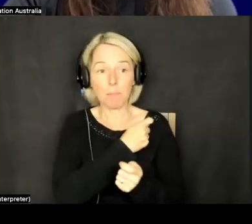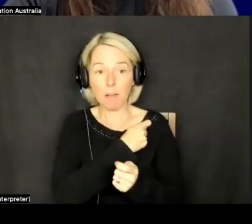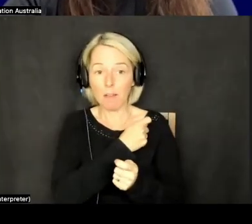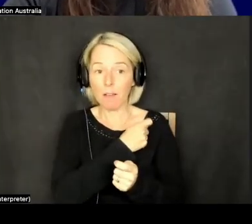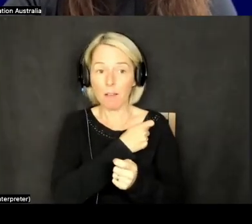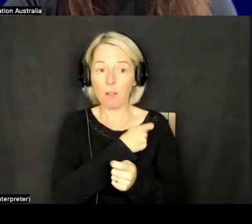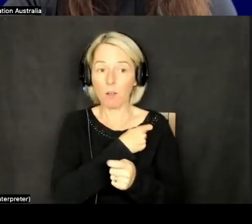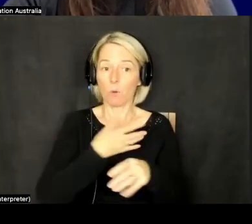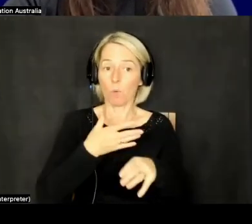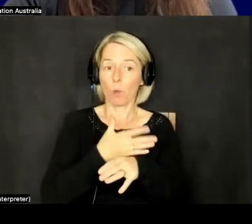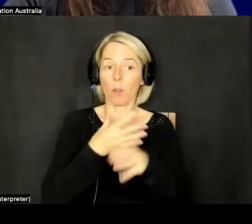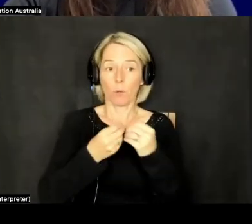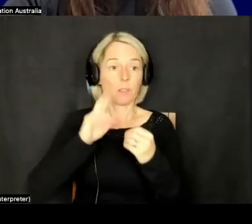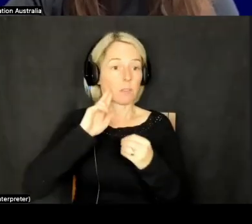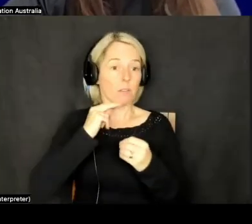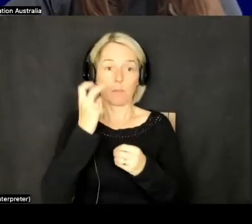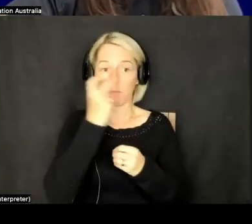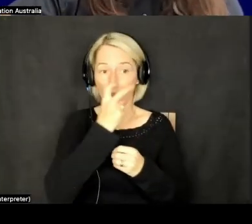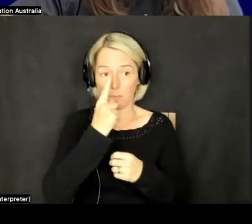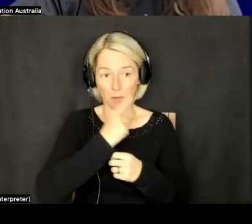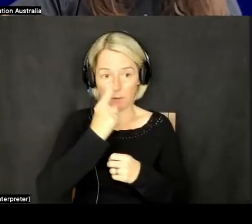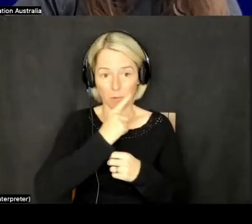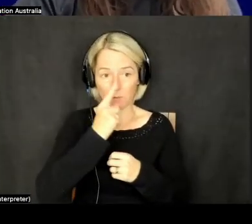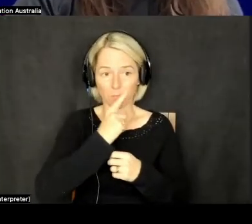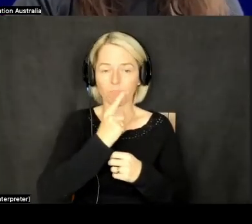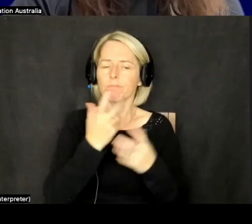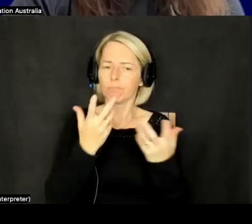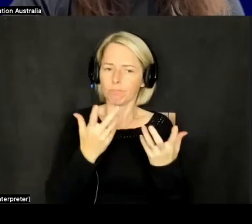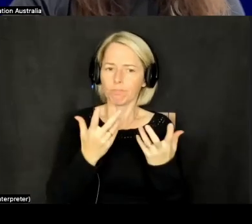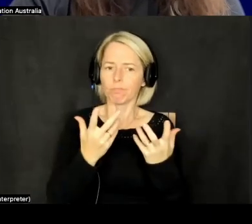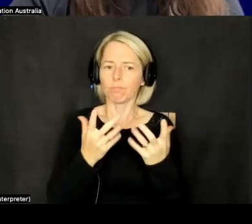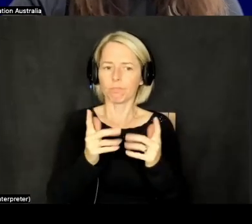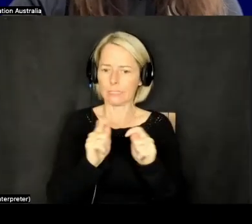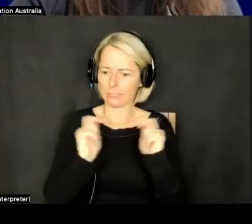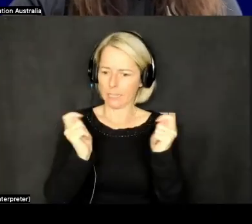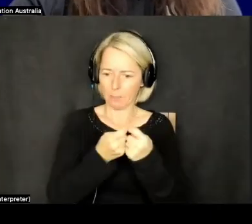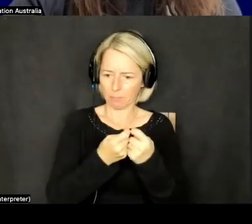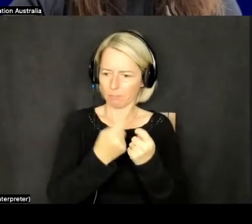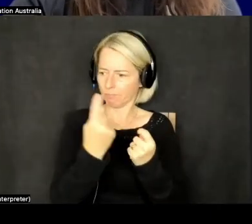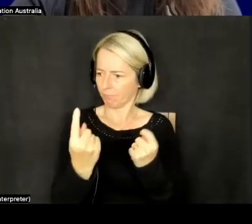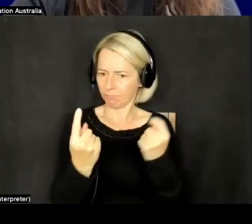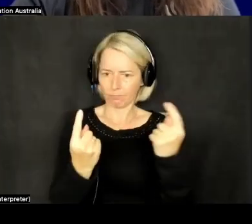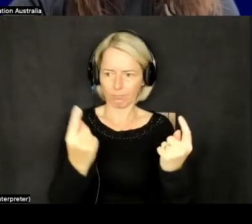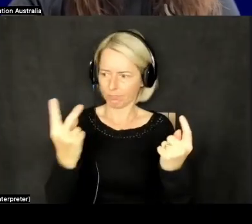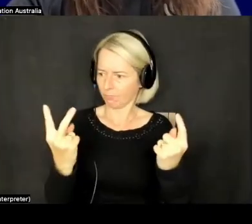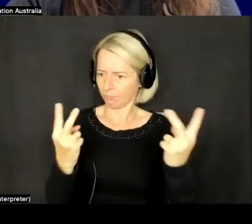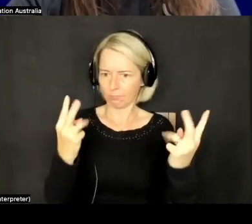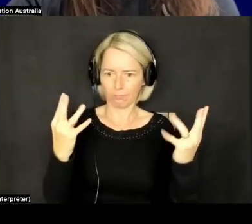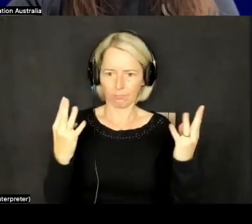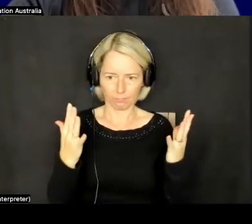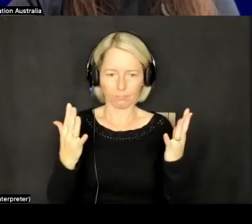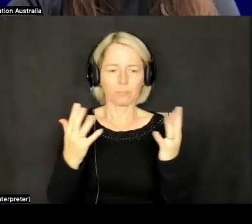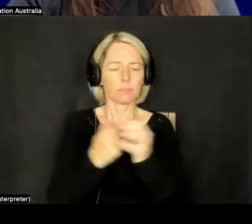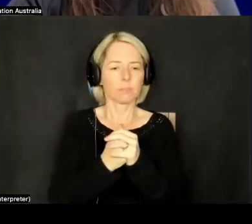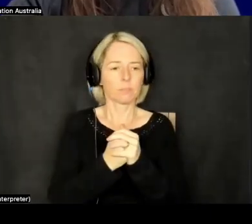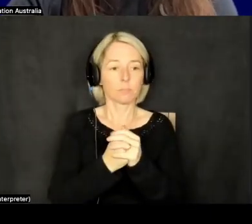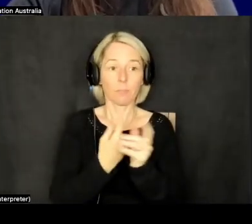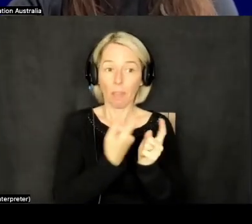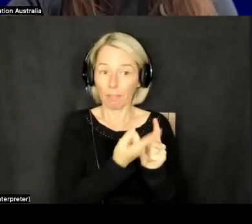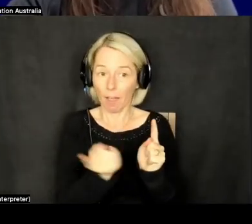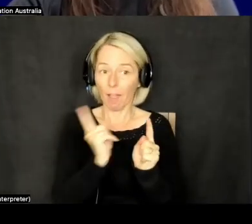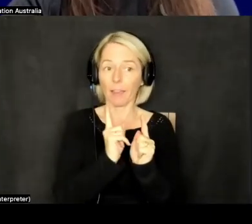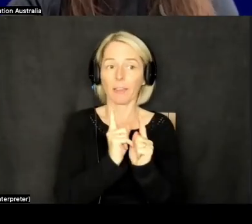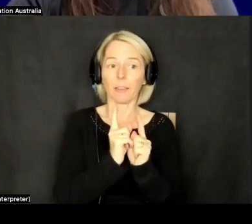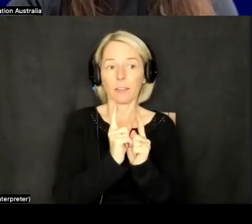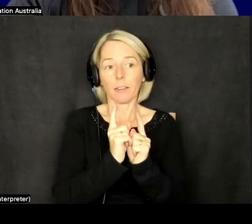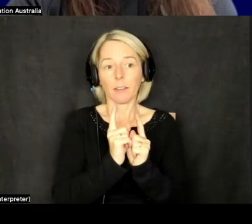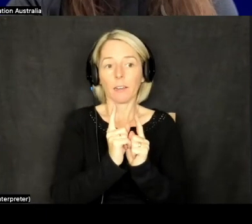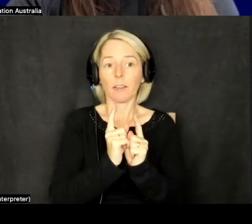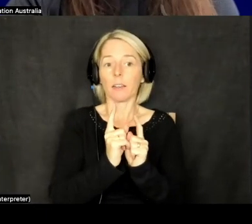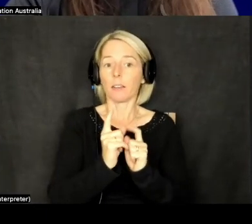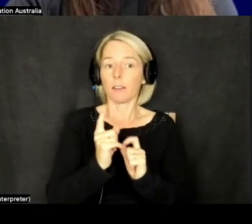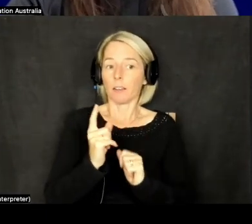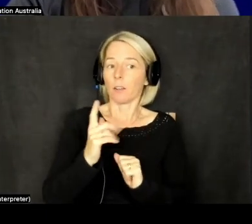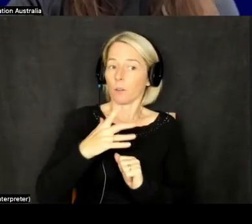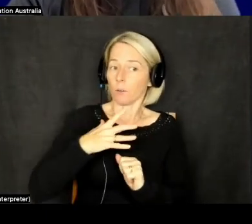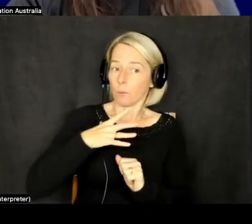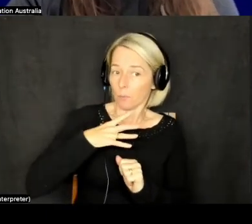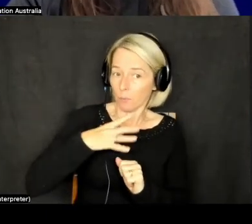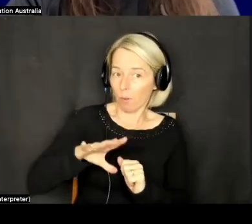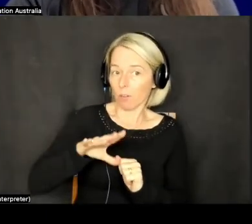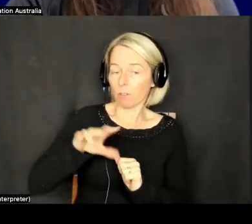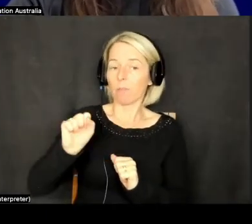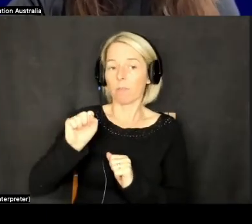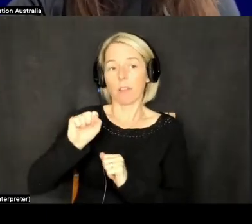Each team member of a deafblind team seeks to: suspend their sighted or blind or deaf or hard of